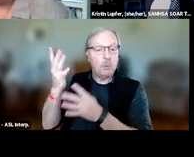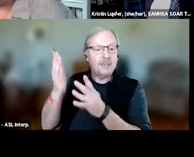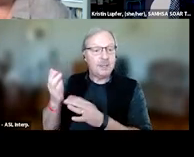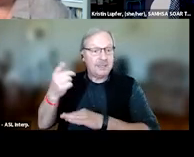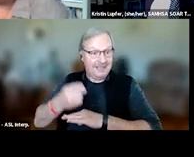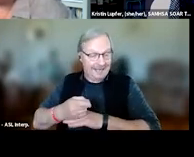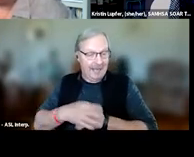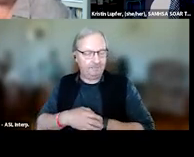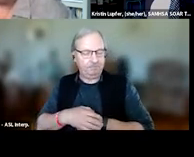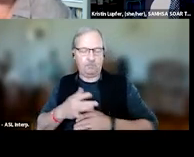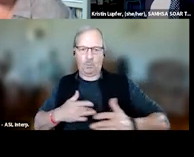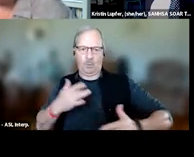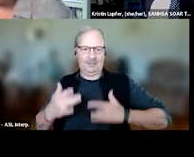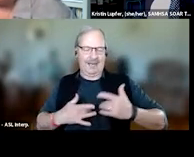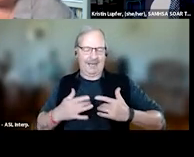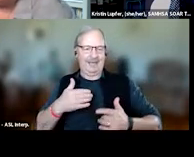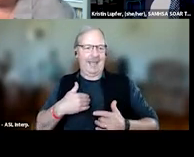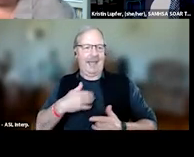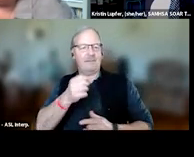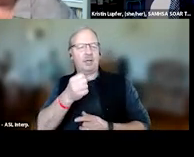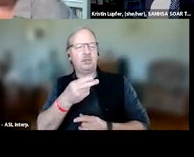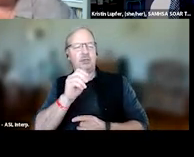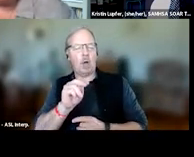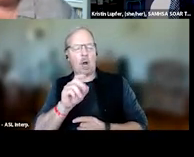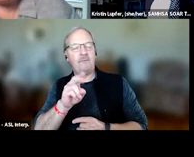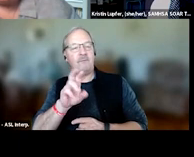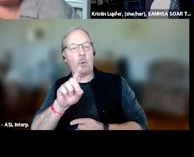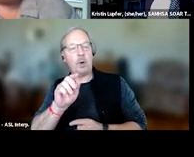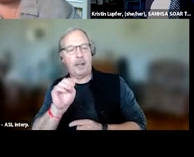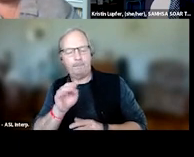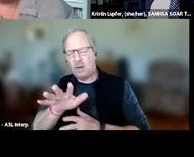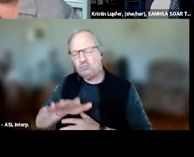we're so excited to have Shawn Fordham, who's the regional communication director